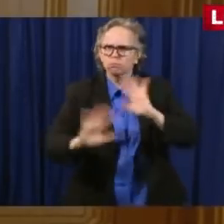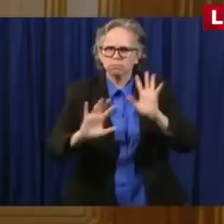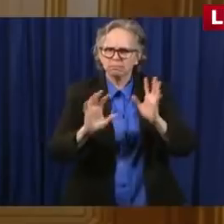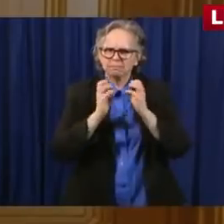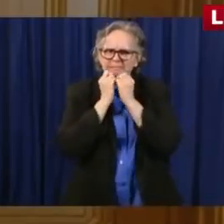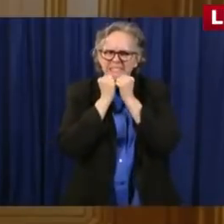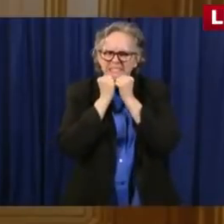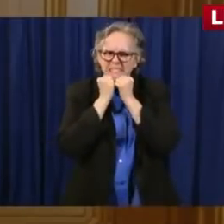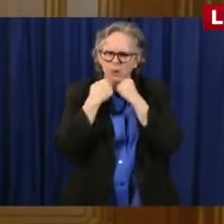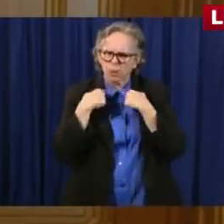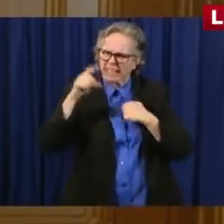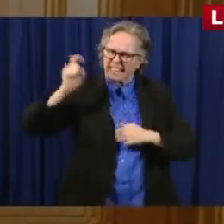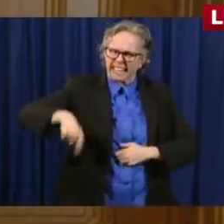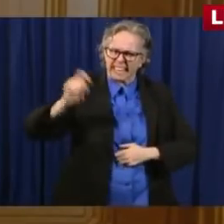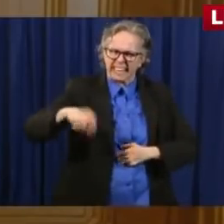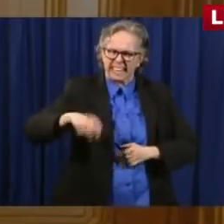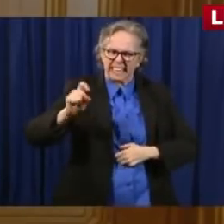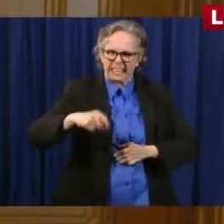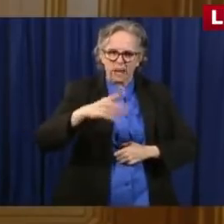DO NOT THROW ONE AWAY.